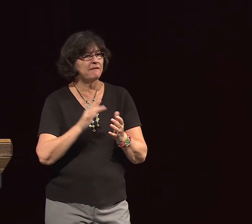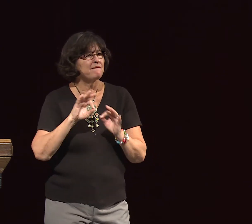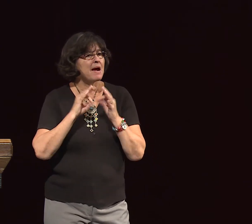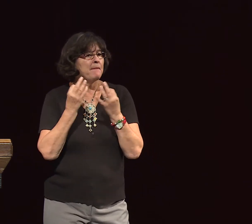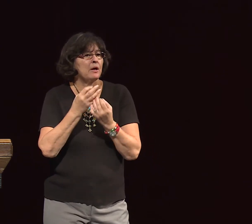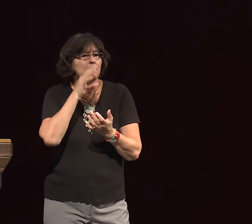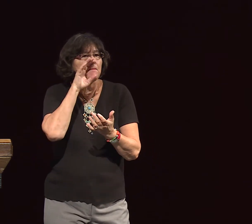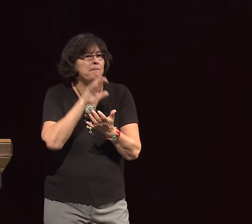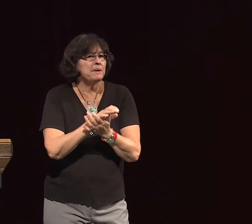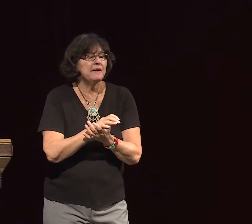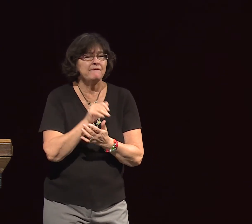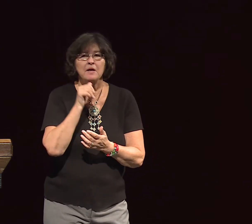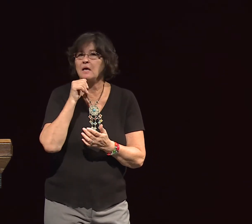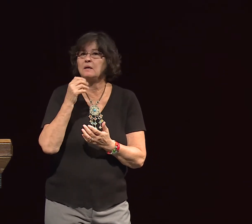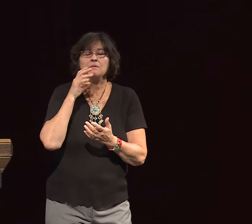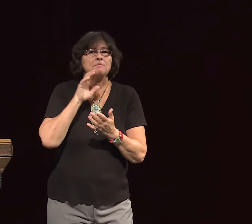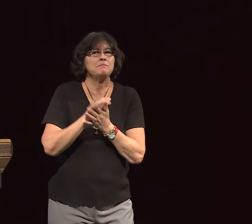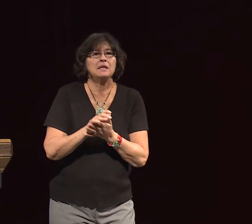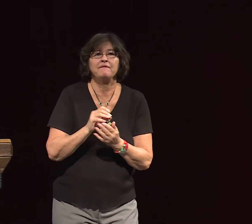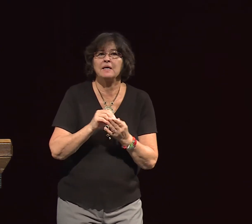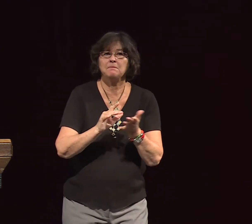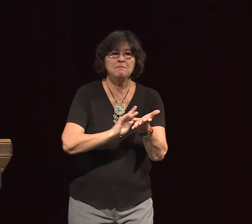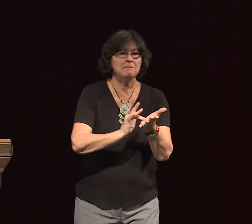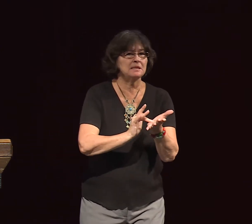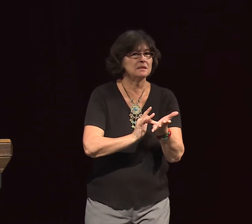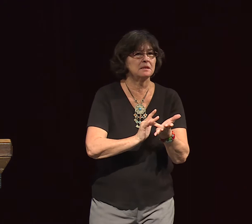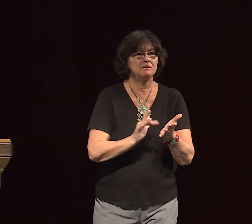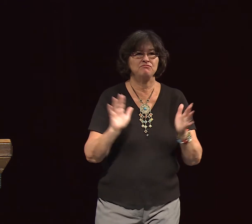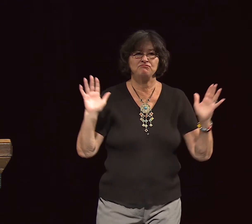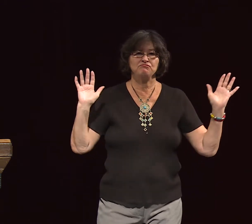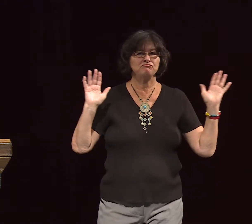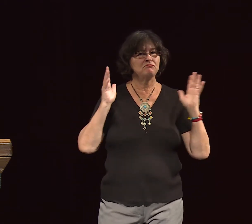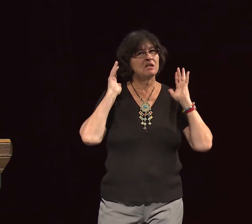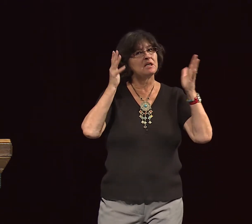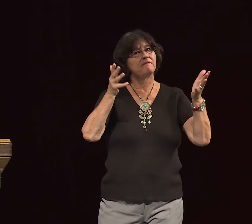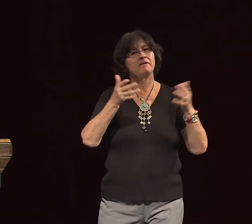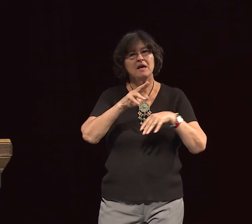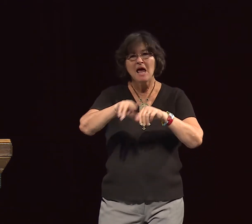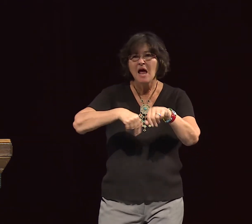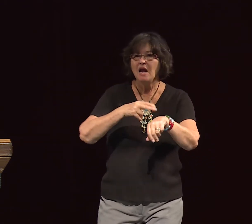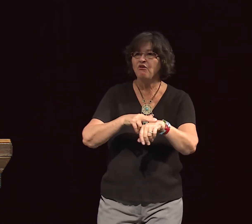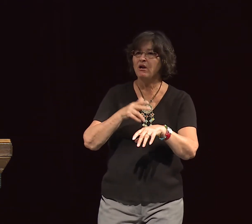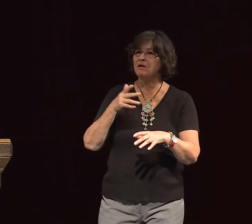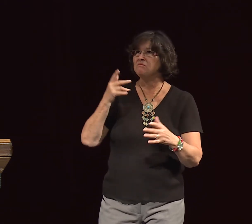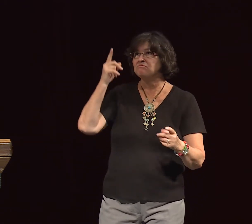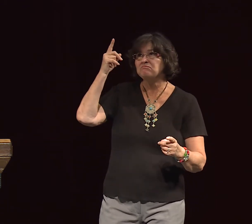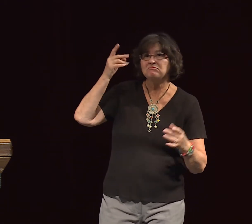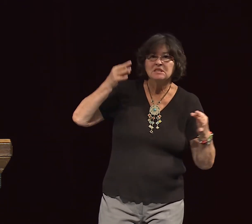Is it OK, for whatever reason, for families to withhold care